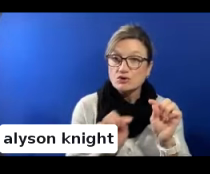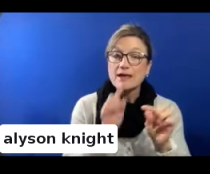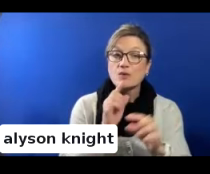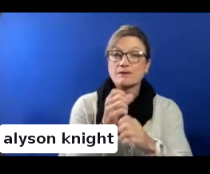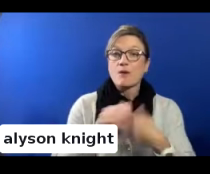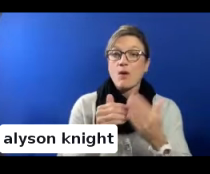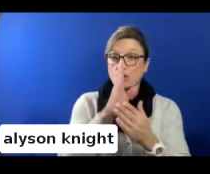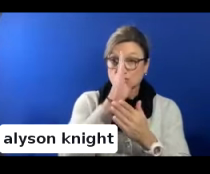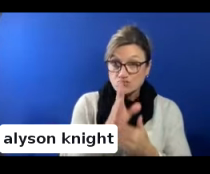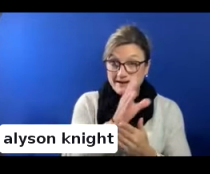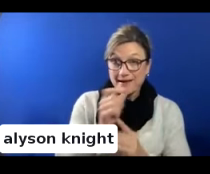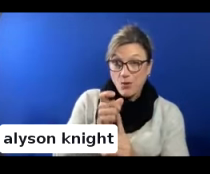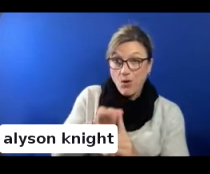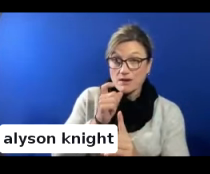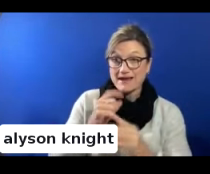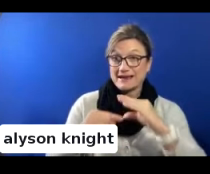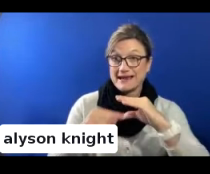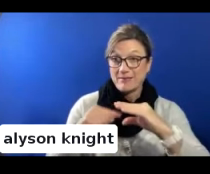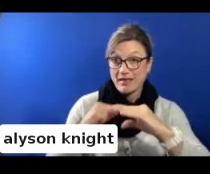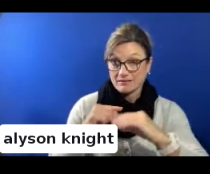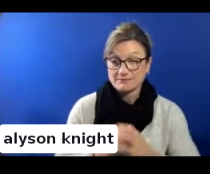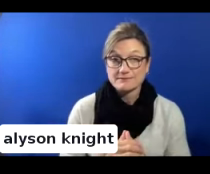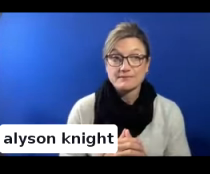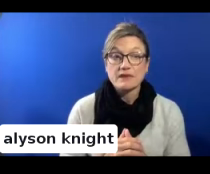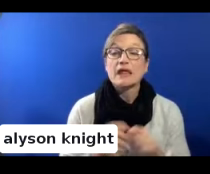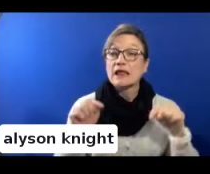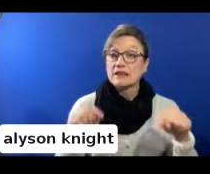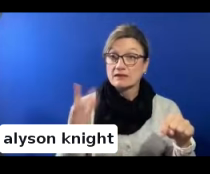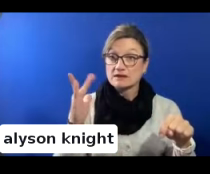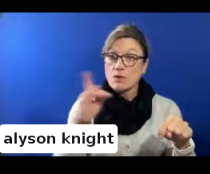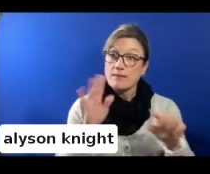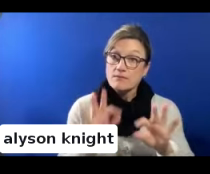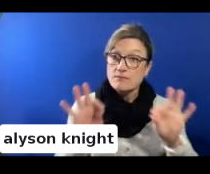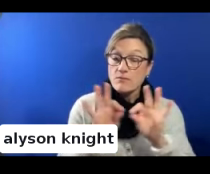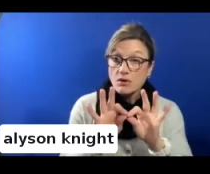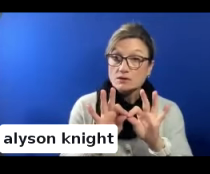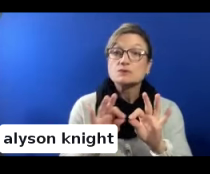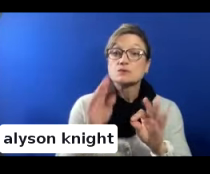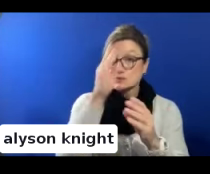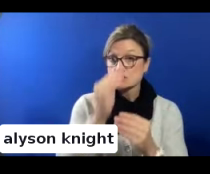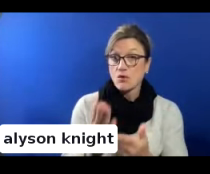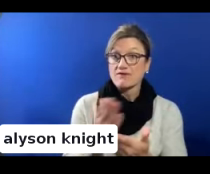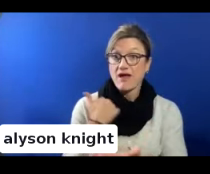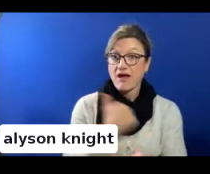as automated emails from Foundant. This is why it is important to notify us if this person leaves